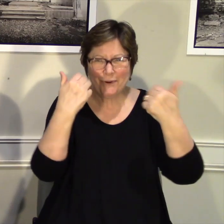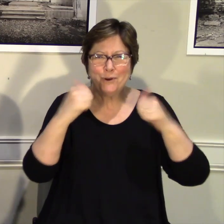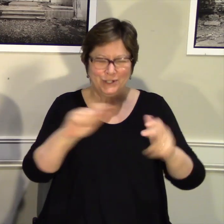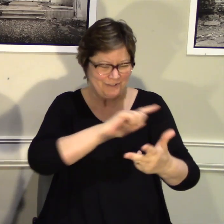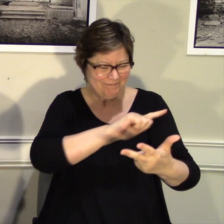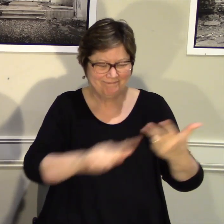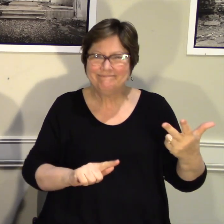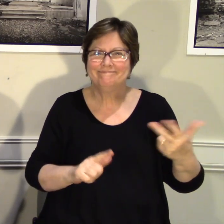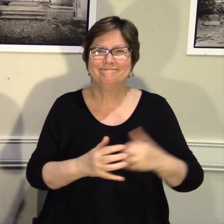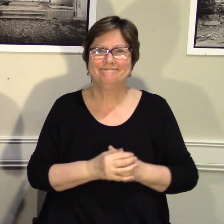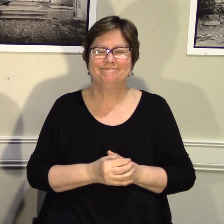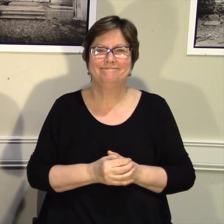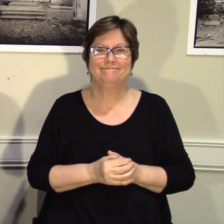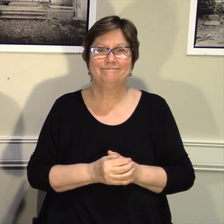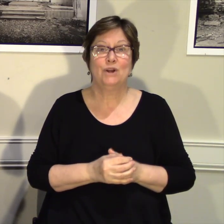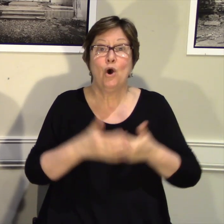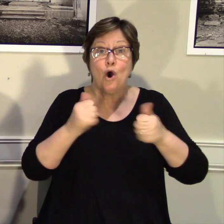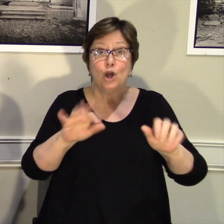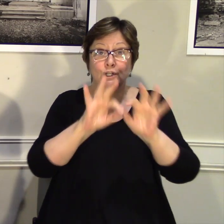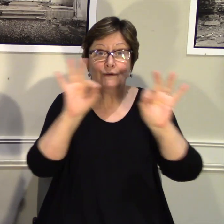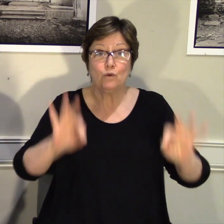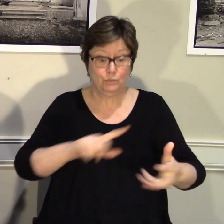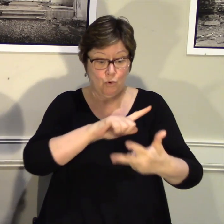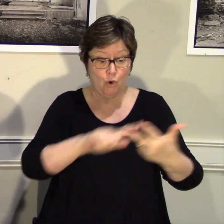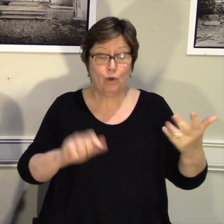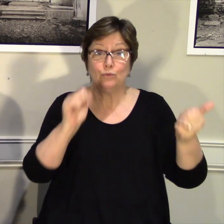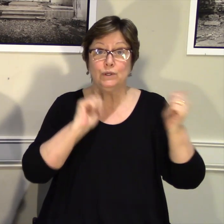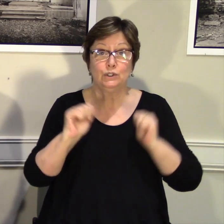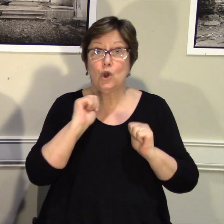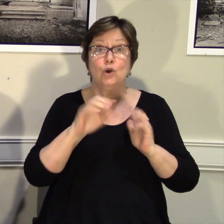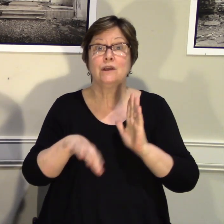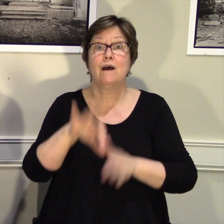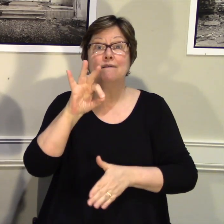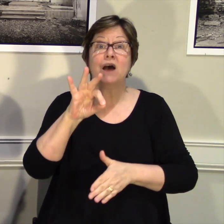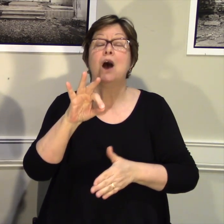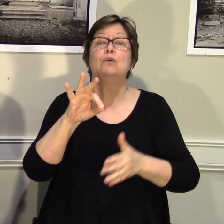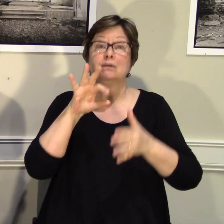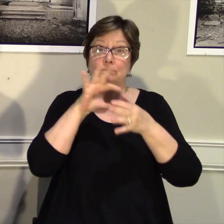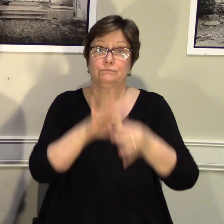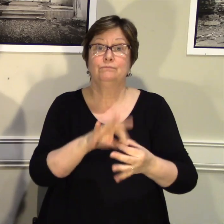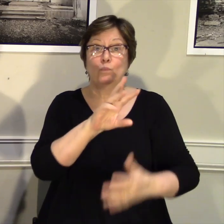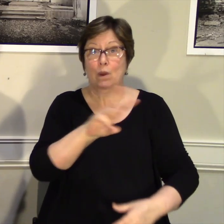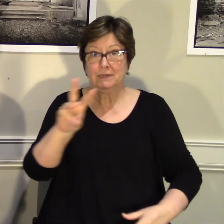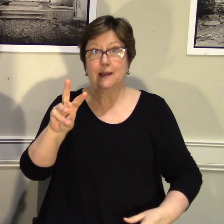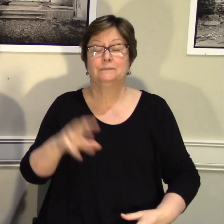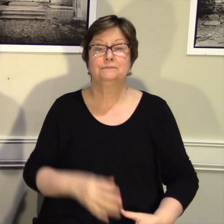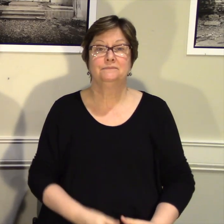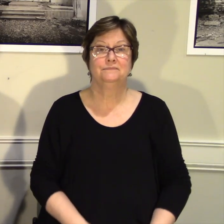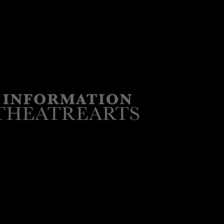Audition forms for all three shows can be found at the following link.